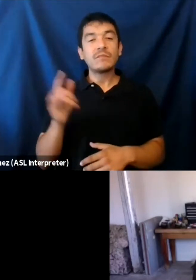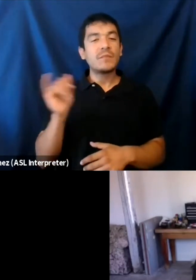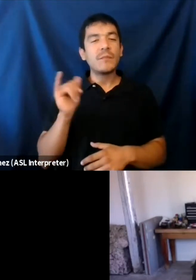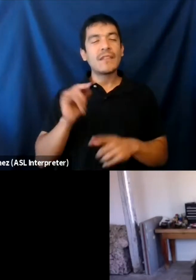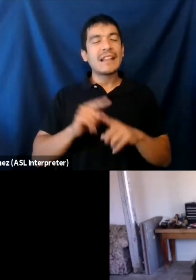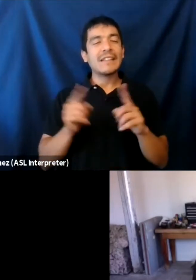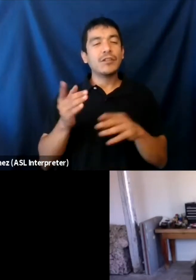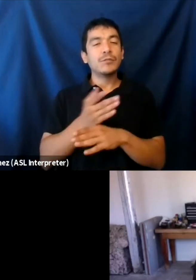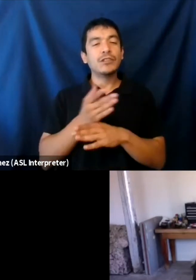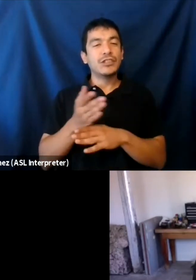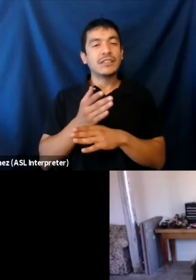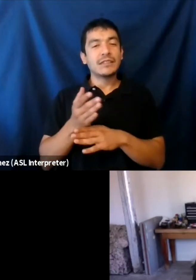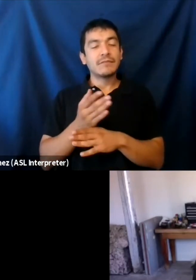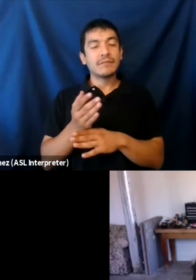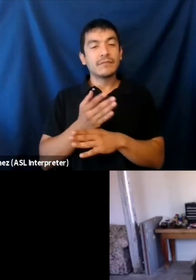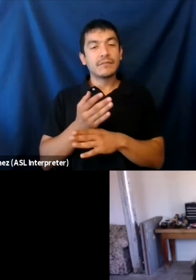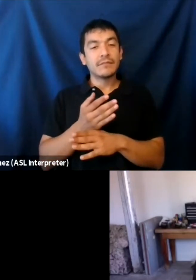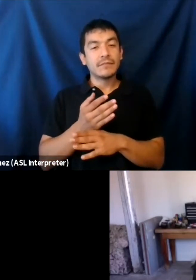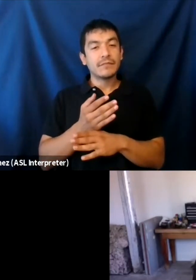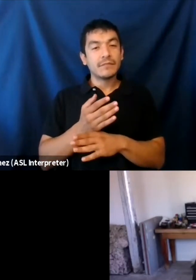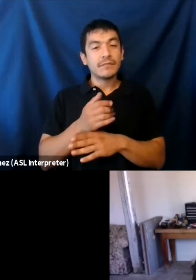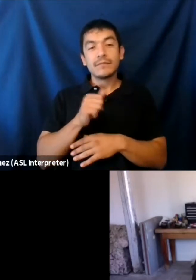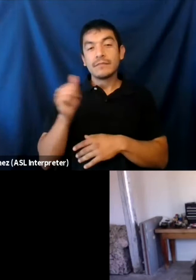between like a schematic that you draw,